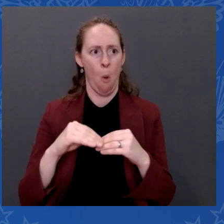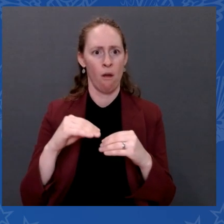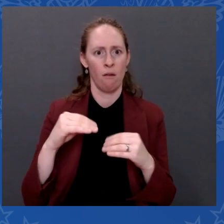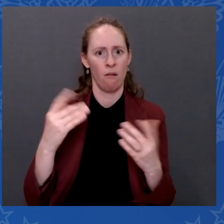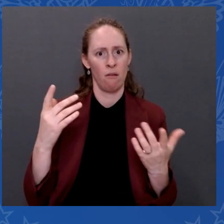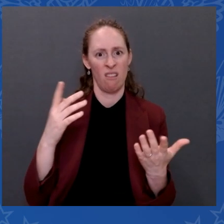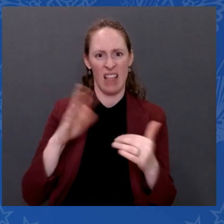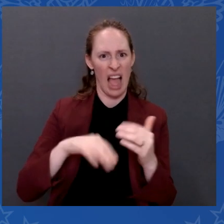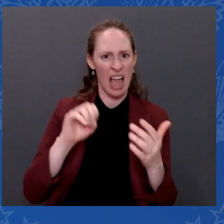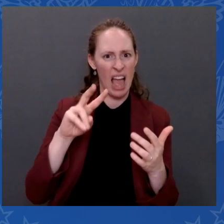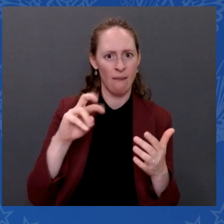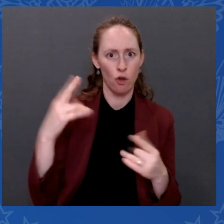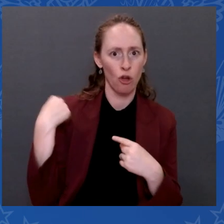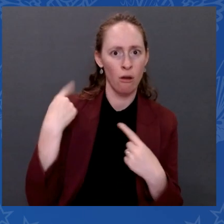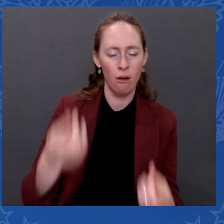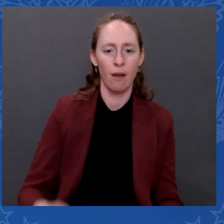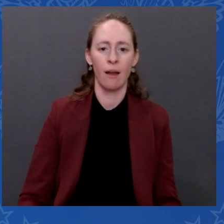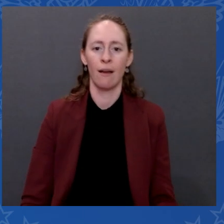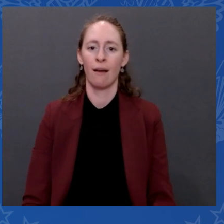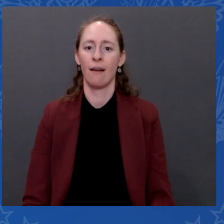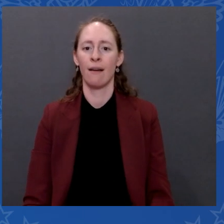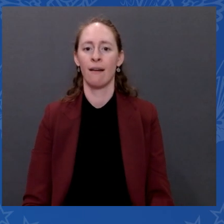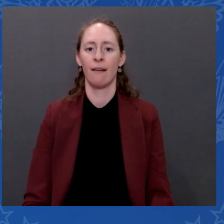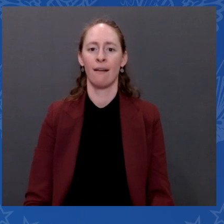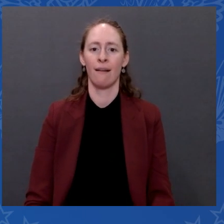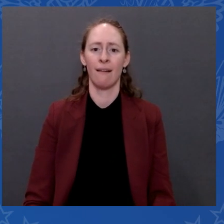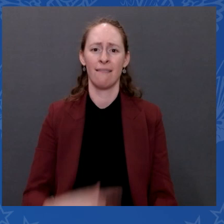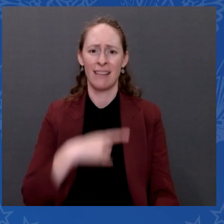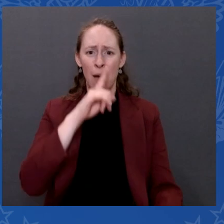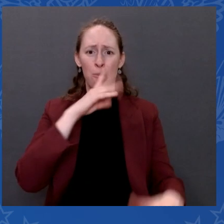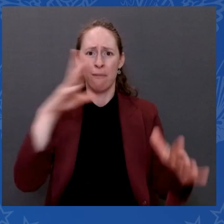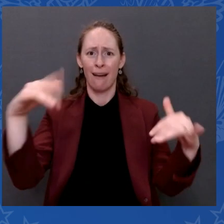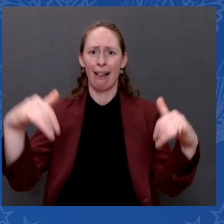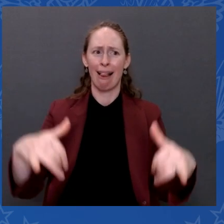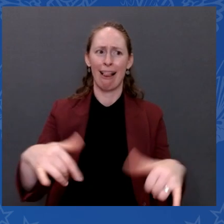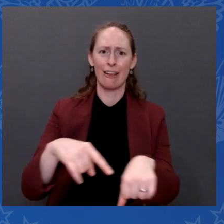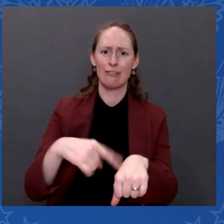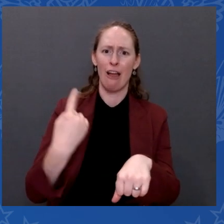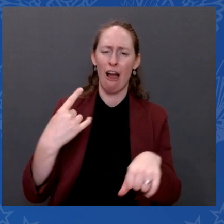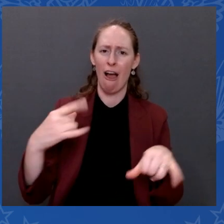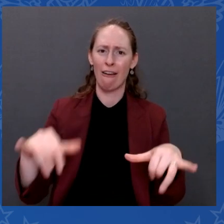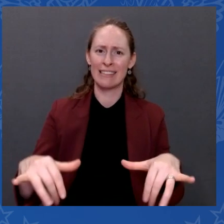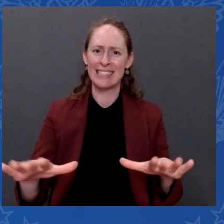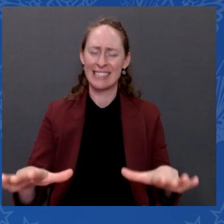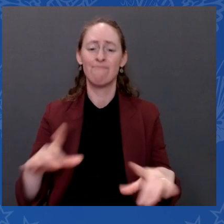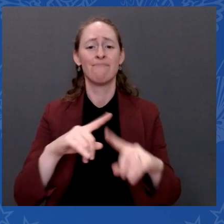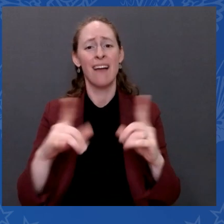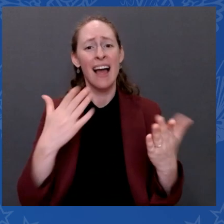But the CHIPS Act, in my view, is going to advance the nation's competitiveness and our technological edge.